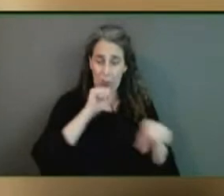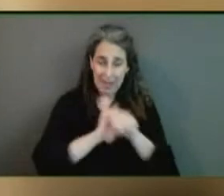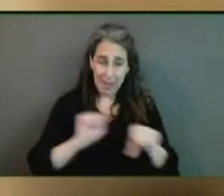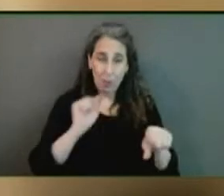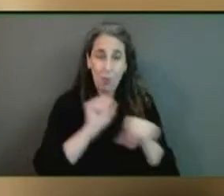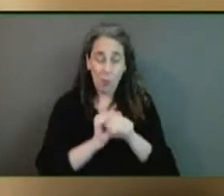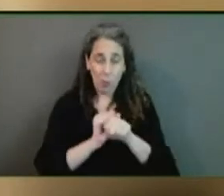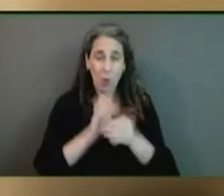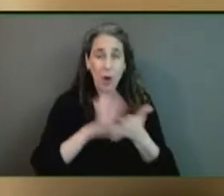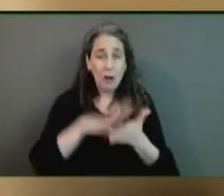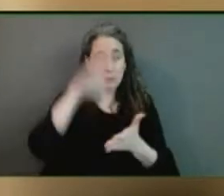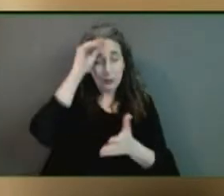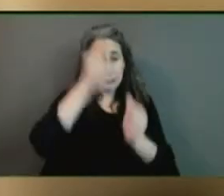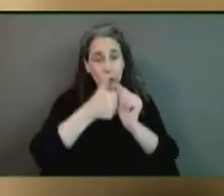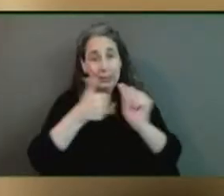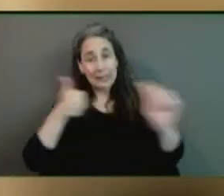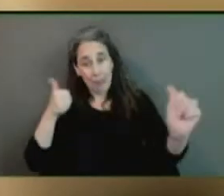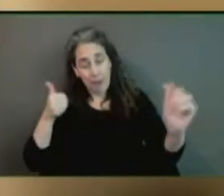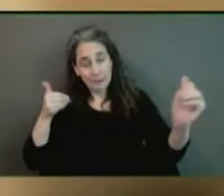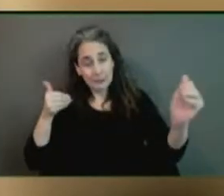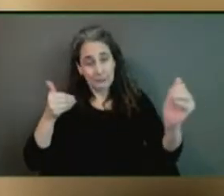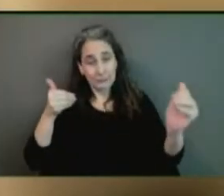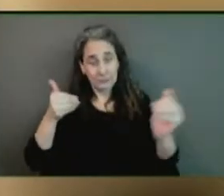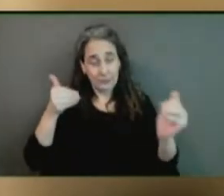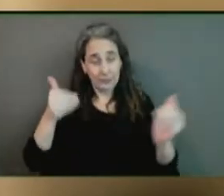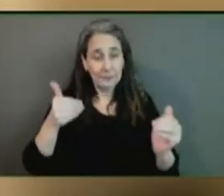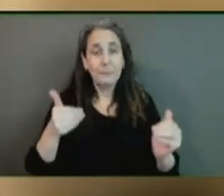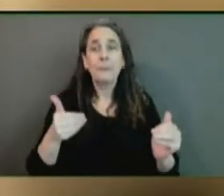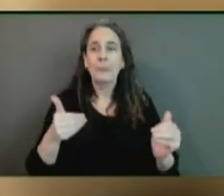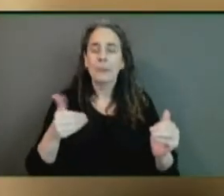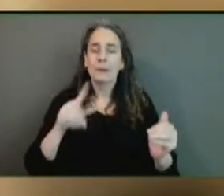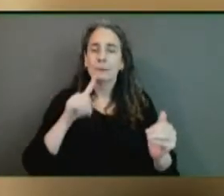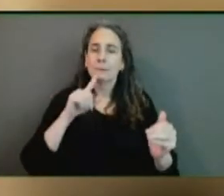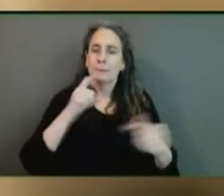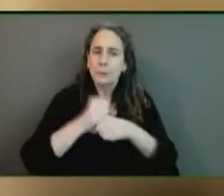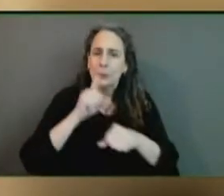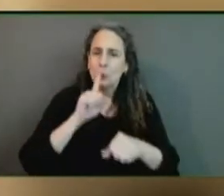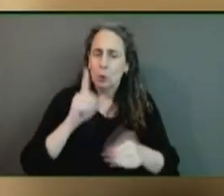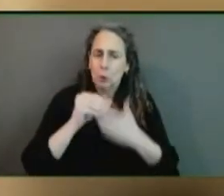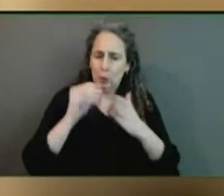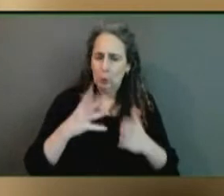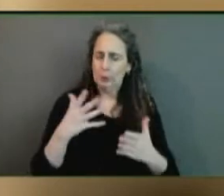talking about is as we work to mitigate that learning loss. To